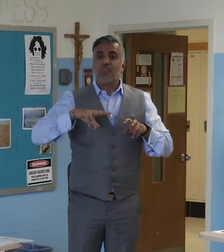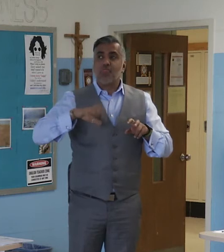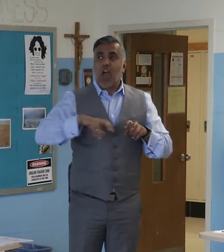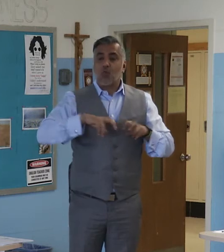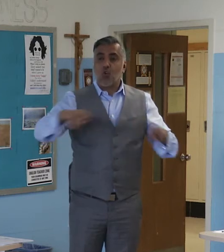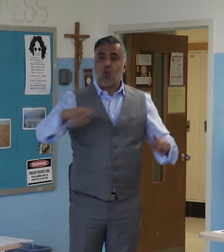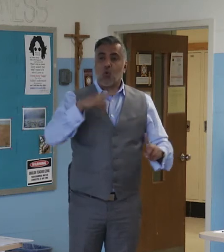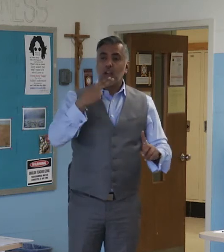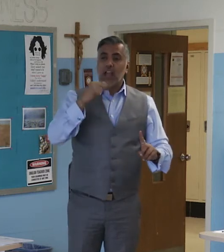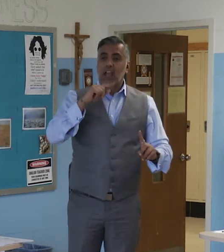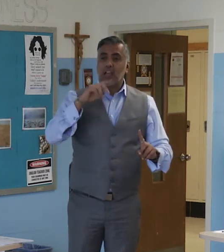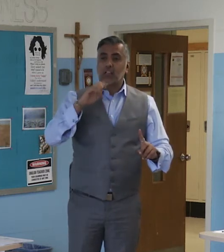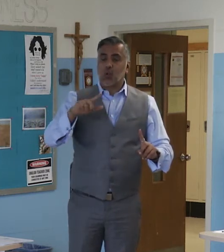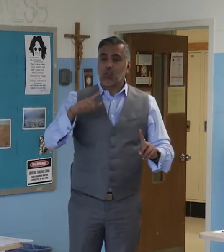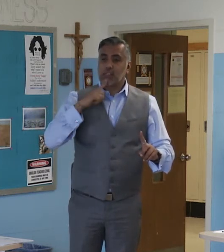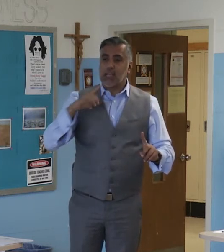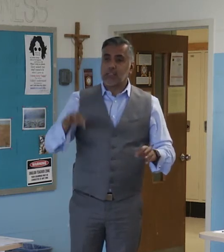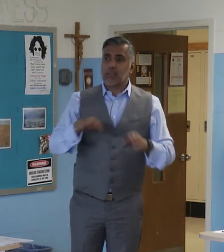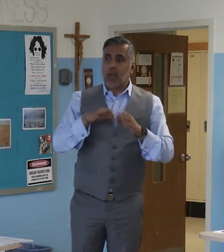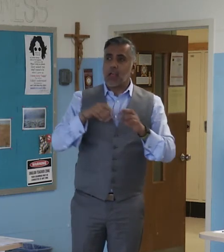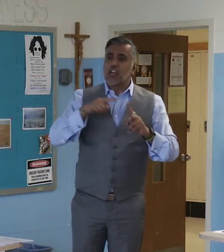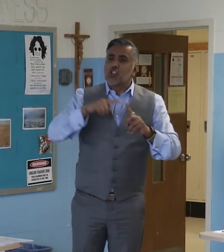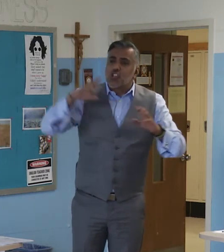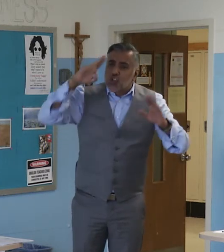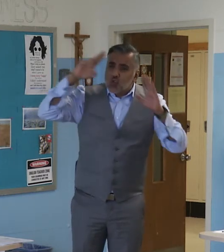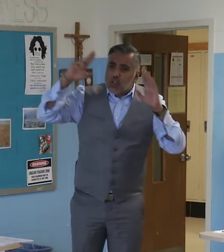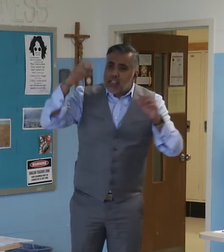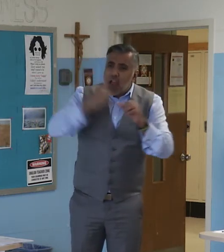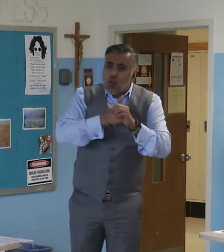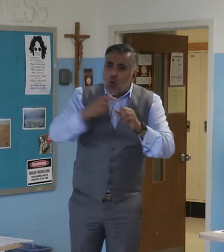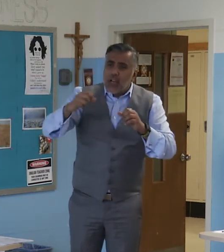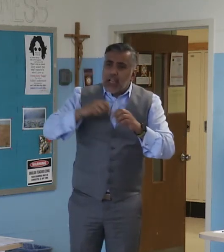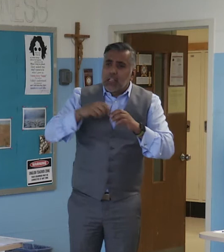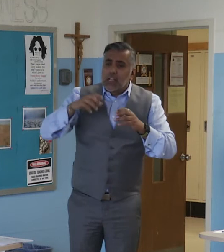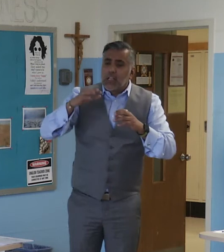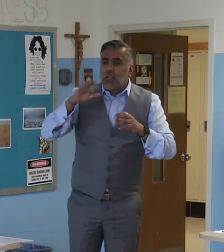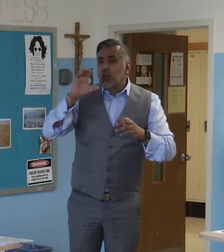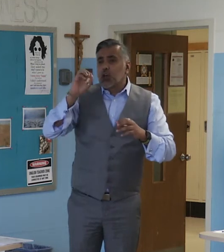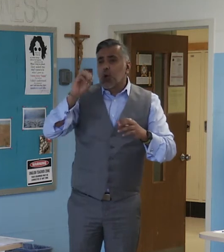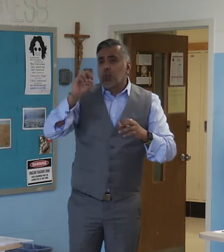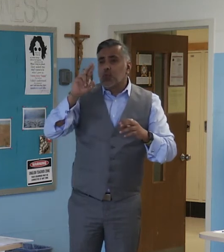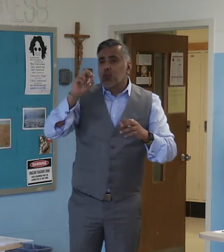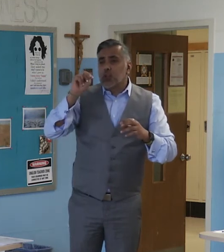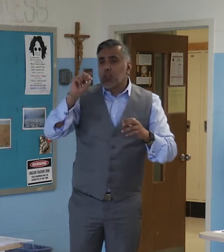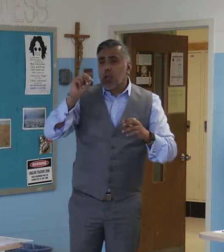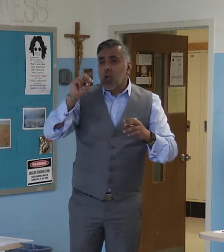at mass, she greets everyone at Communion, and the parish responds and